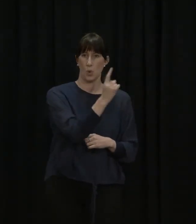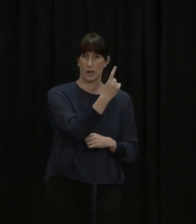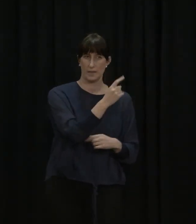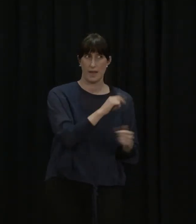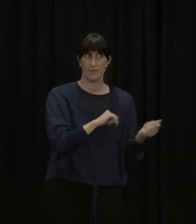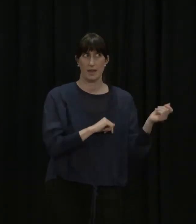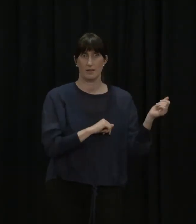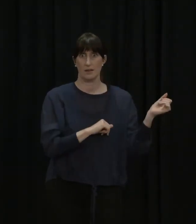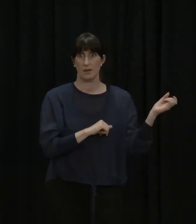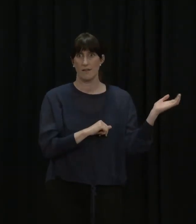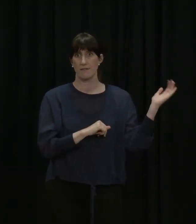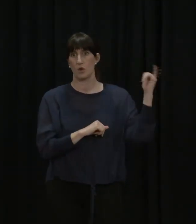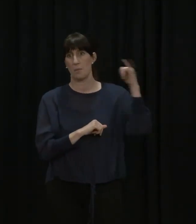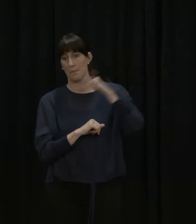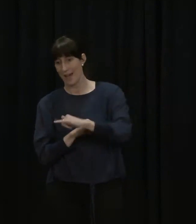of whom the index case had